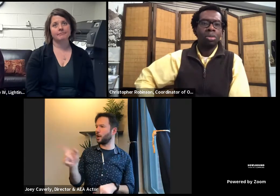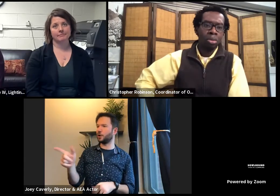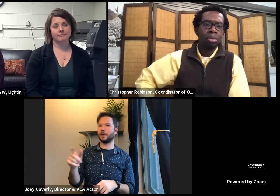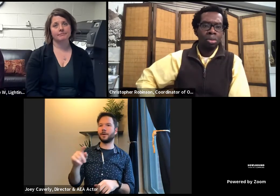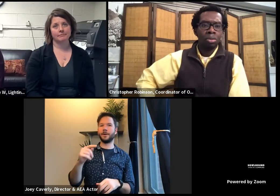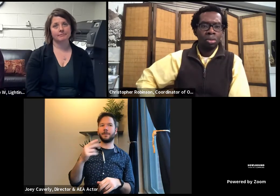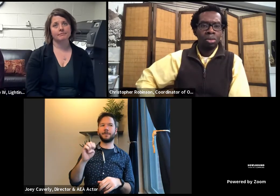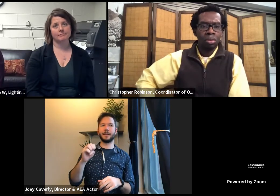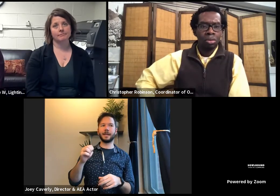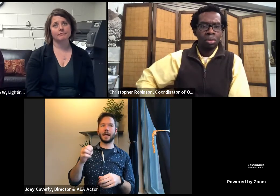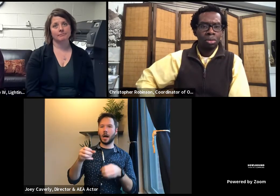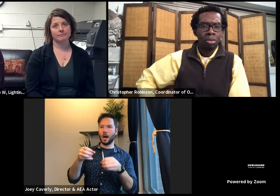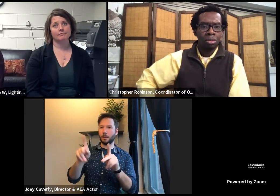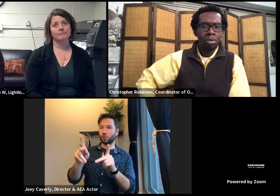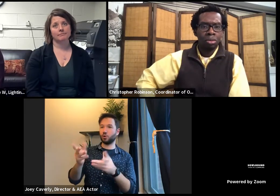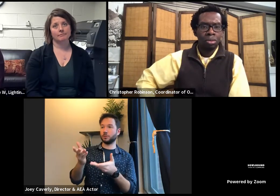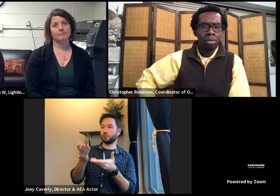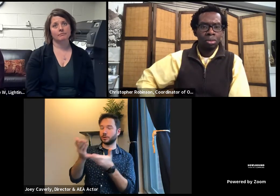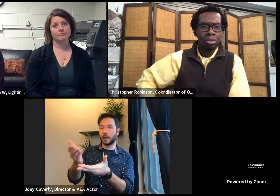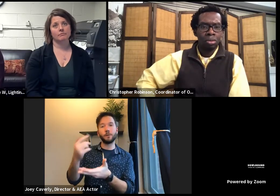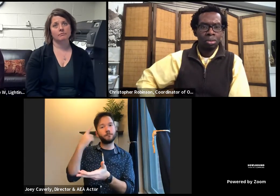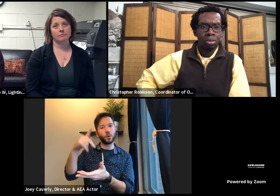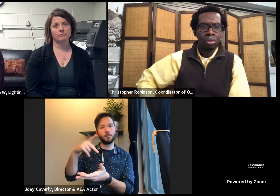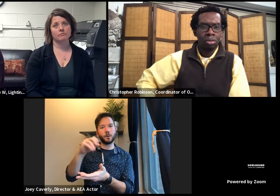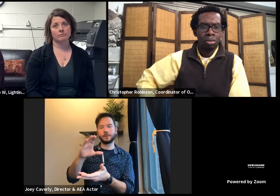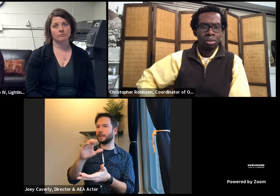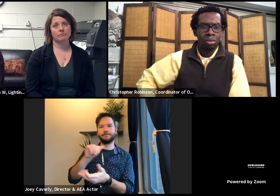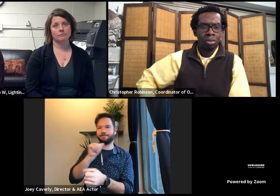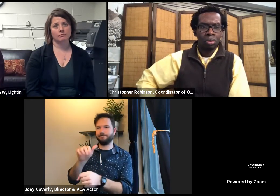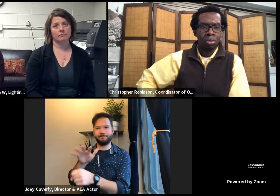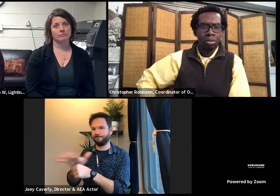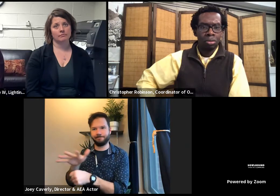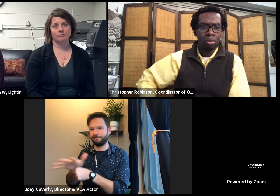we do face similar situations where the opportunities